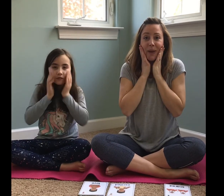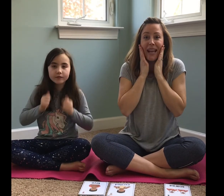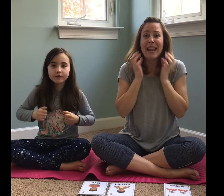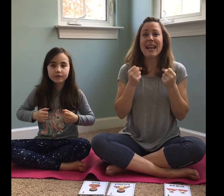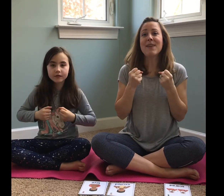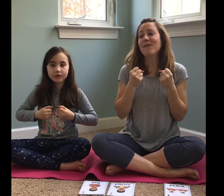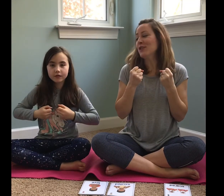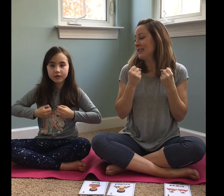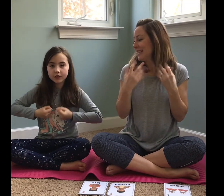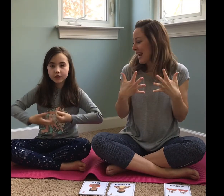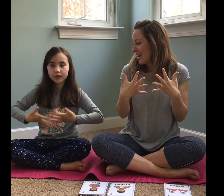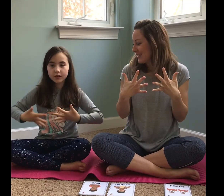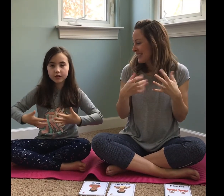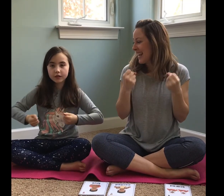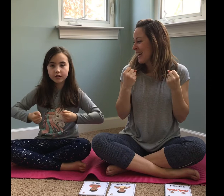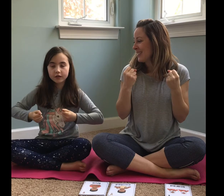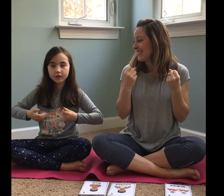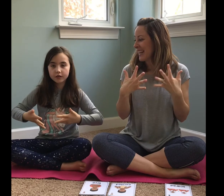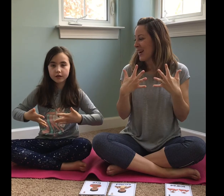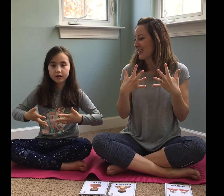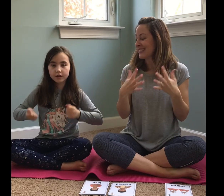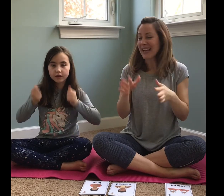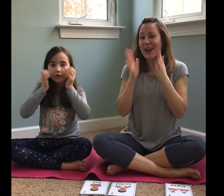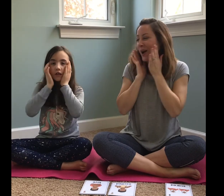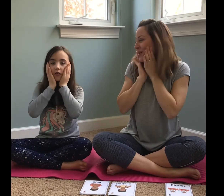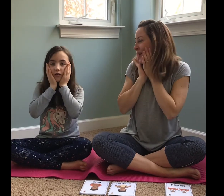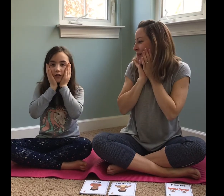if you're scared scared scared say oh no no say no